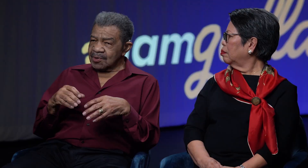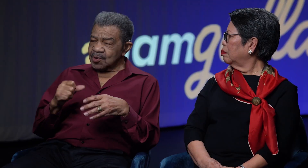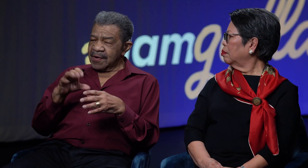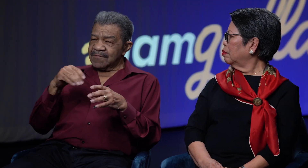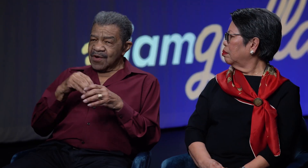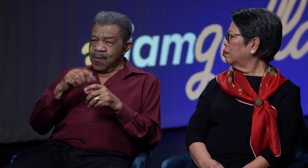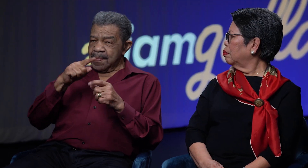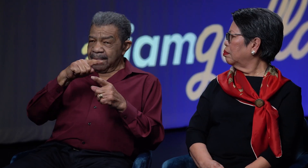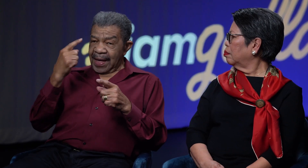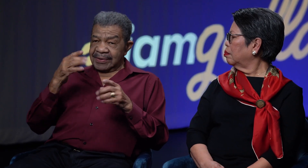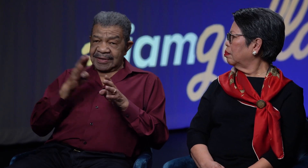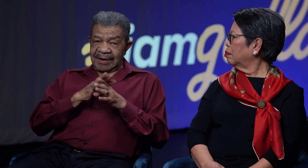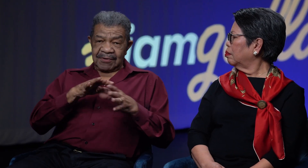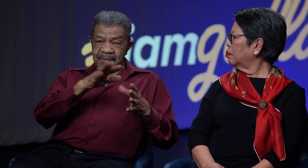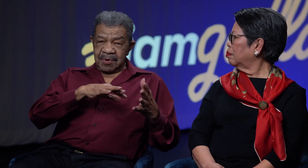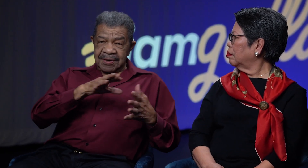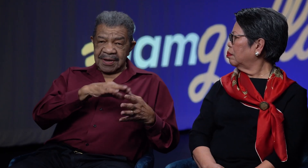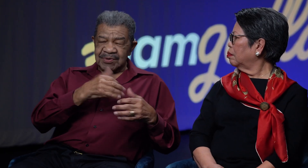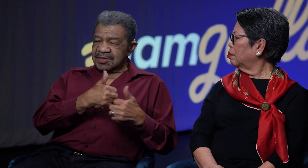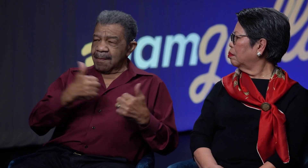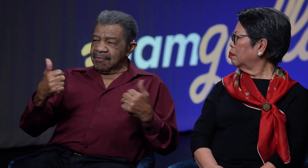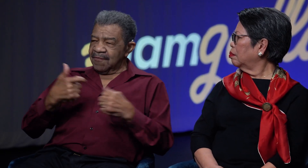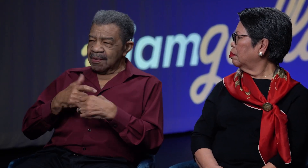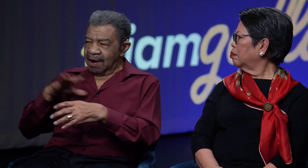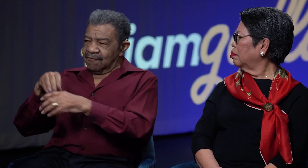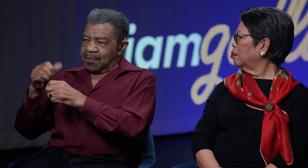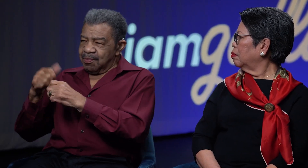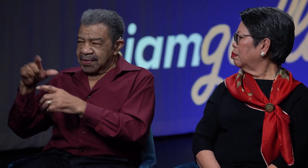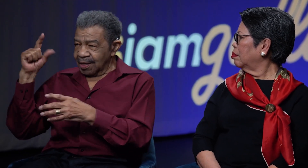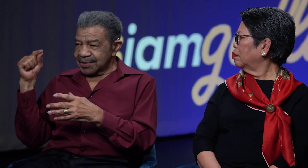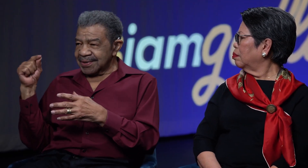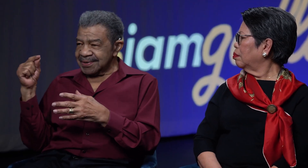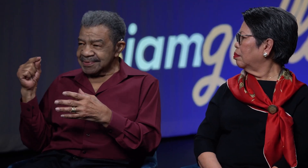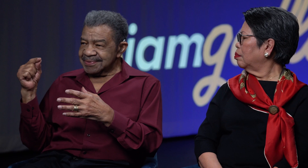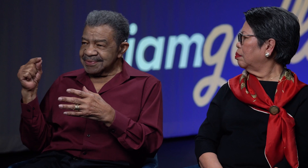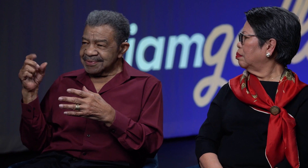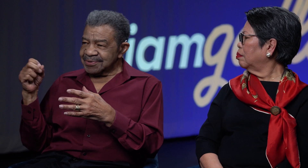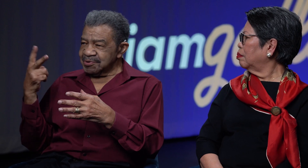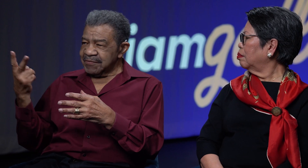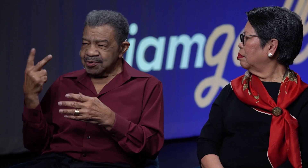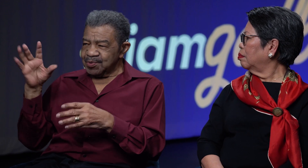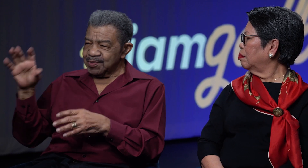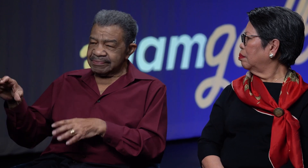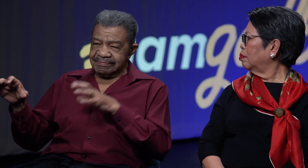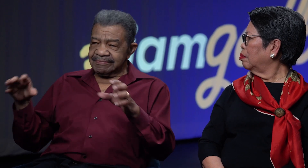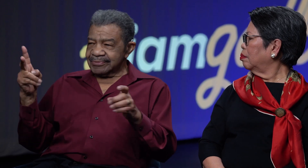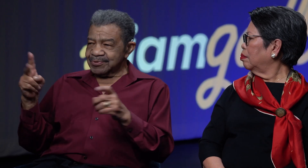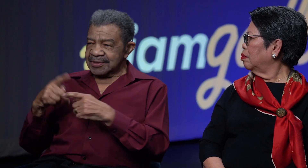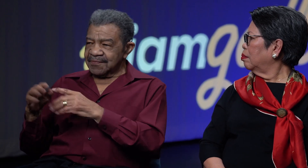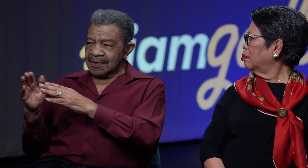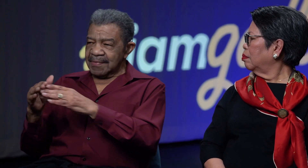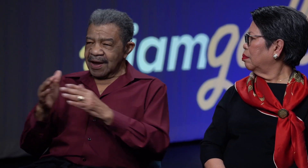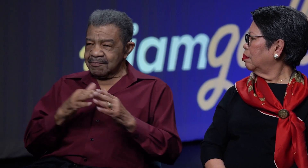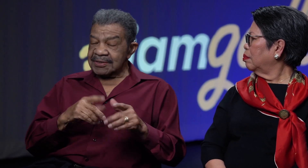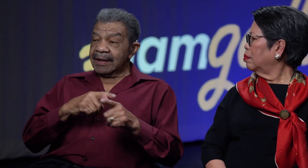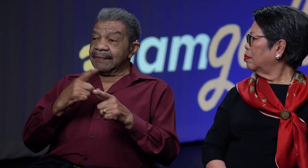My involvement with the Black Deaf community is separate from my involvement in Gallaudet. They're two different communities.